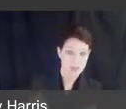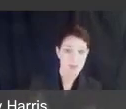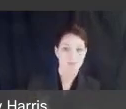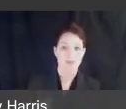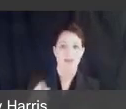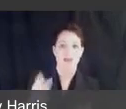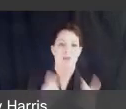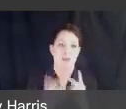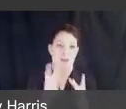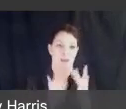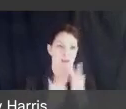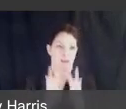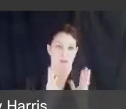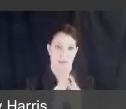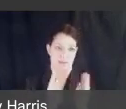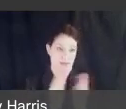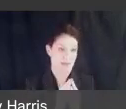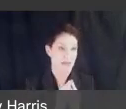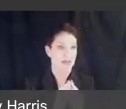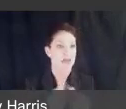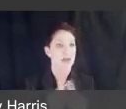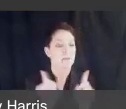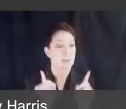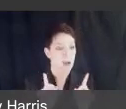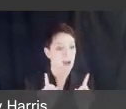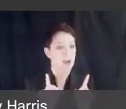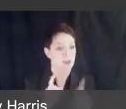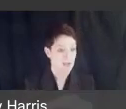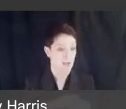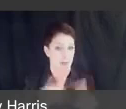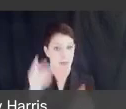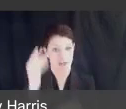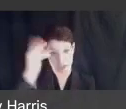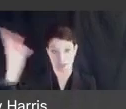right now, but we did convey that information to them and there will be additional conversation.